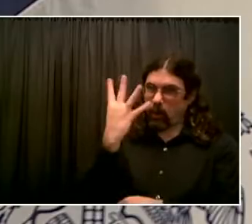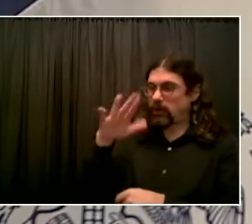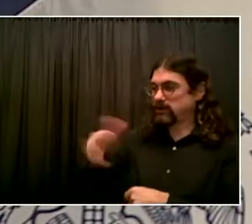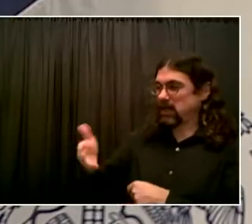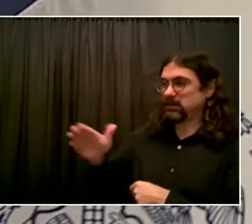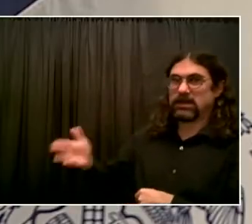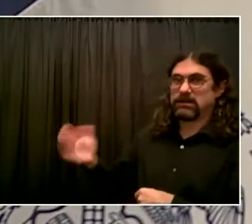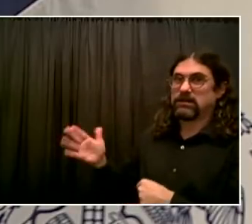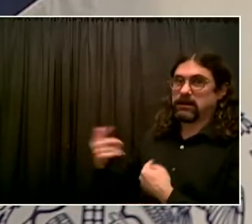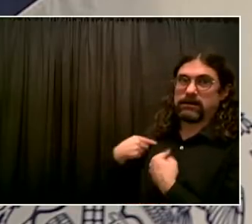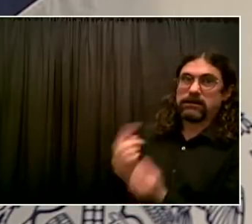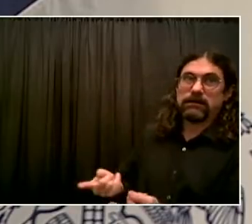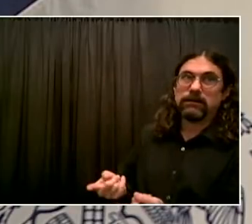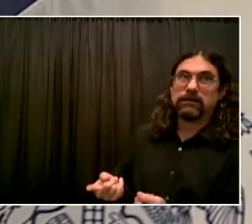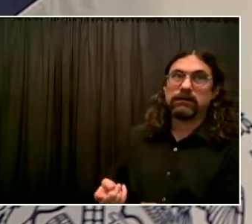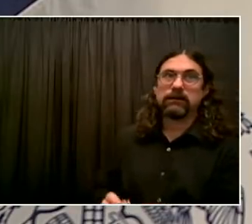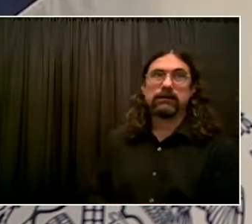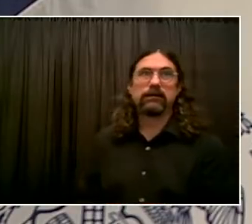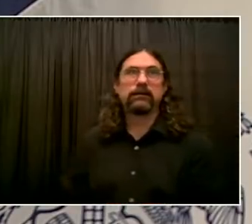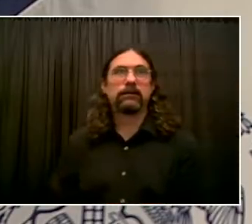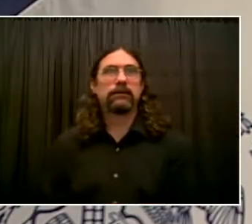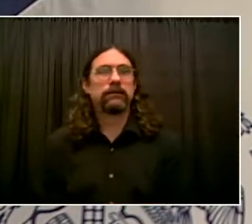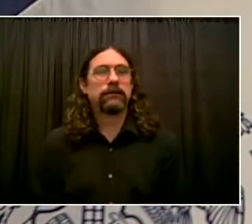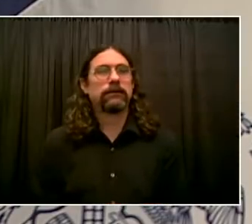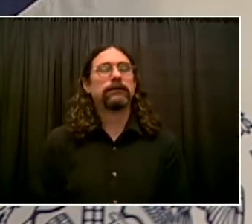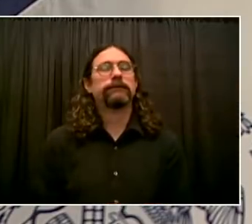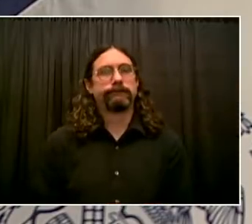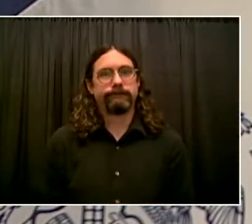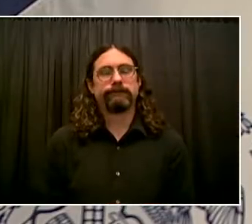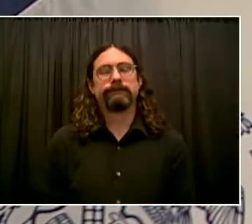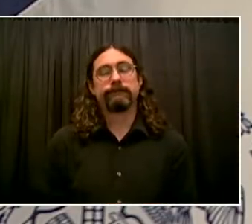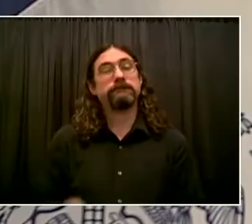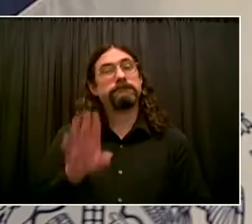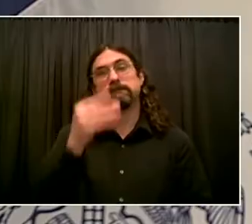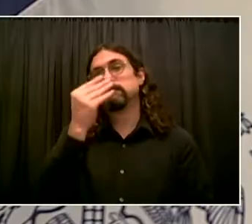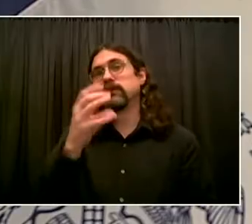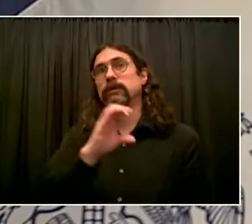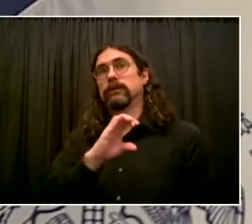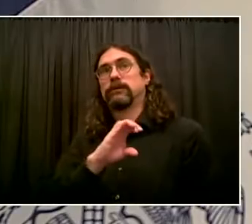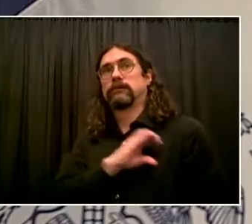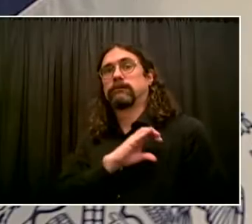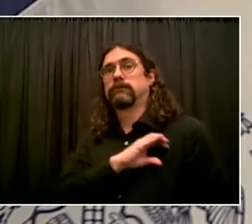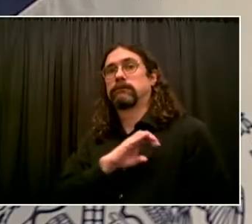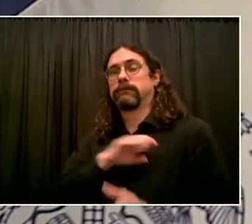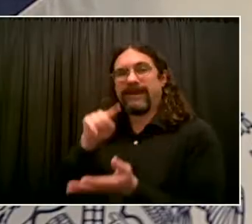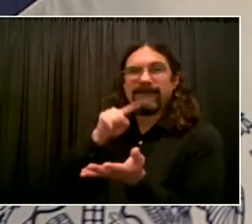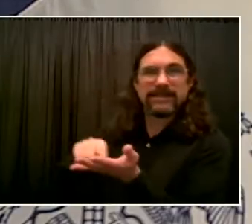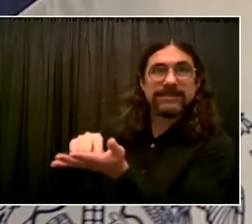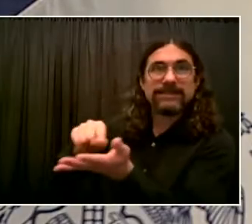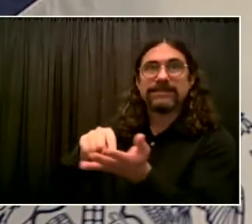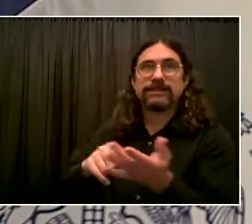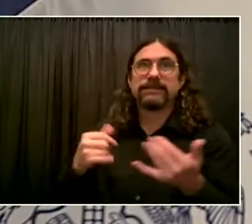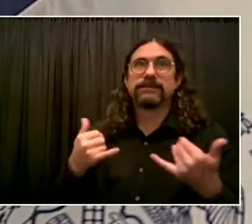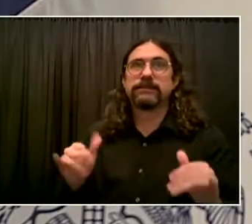ANY FOUL PLAY BUT WDE O NOT HAVE ALWAYS OF THE ANSWERS YET. IT IS SO PAINFUL.